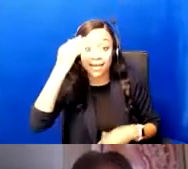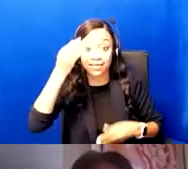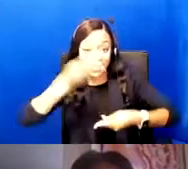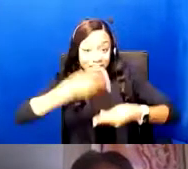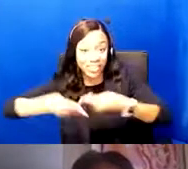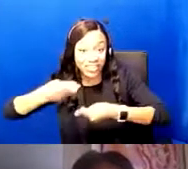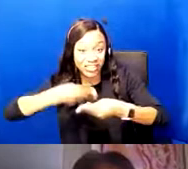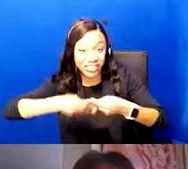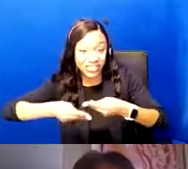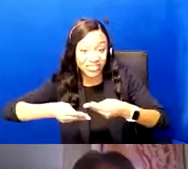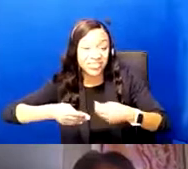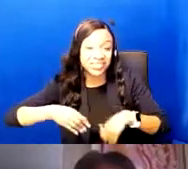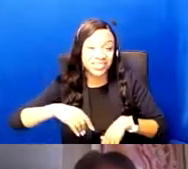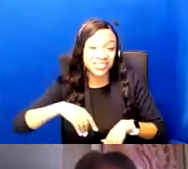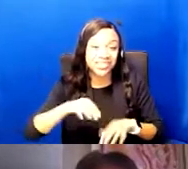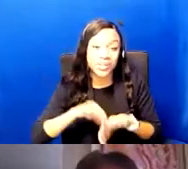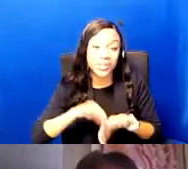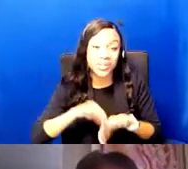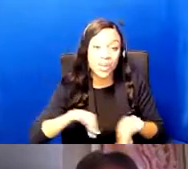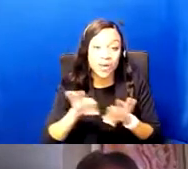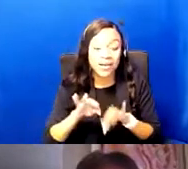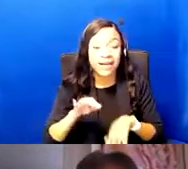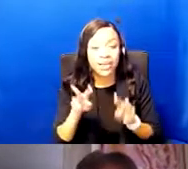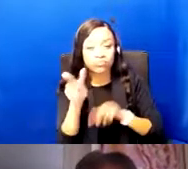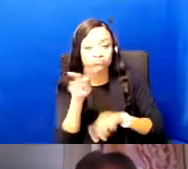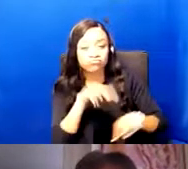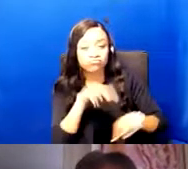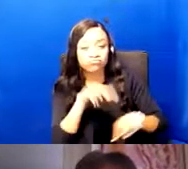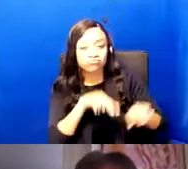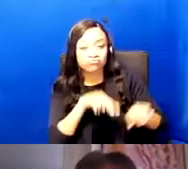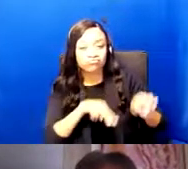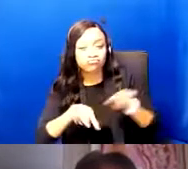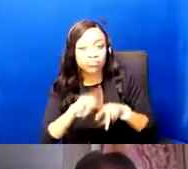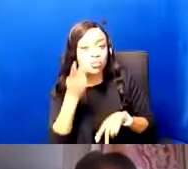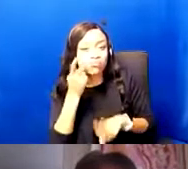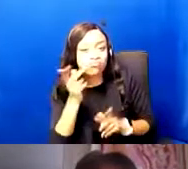in my observation, the traction for artists wanting to come here has been decreasing.